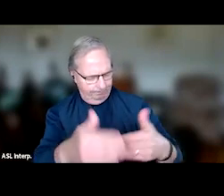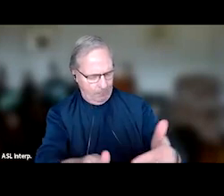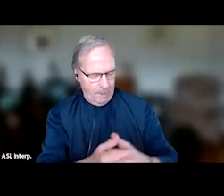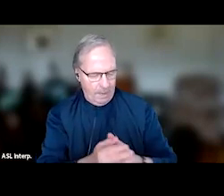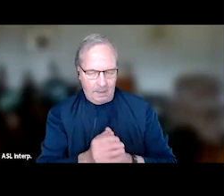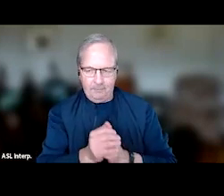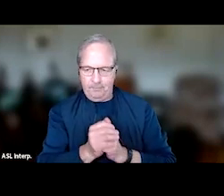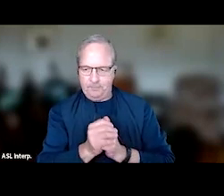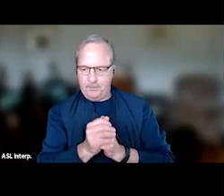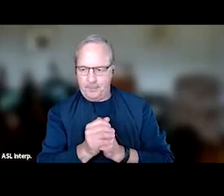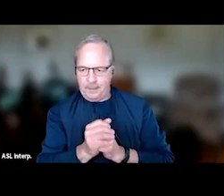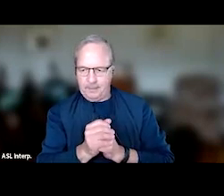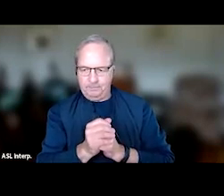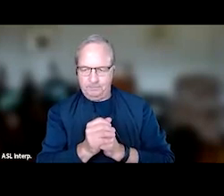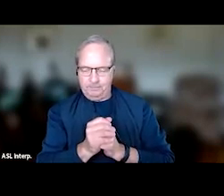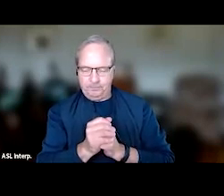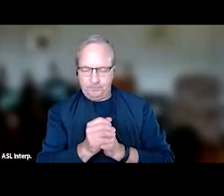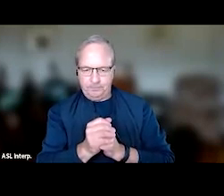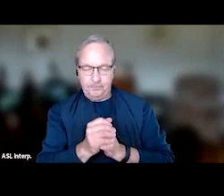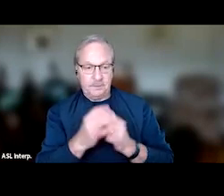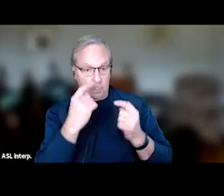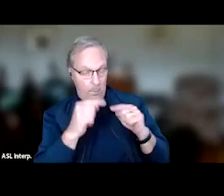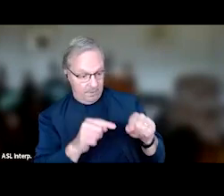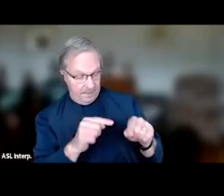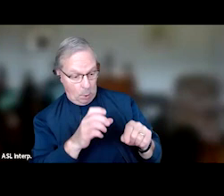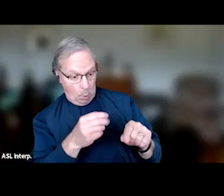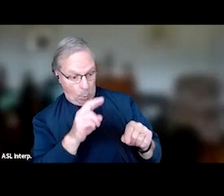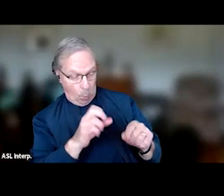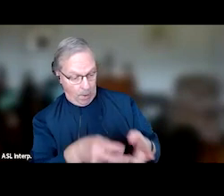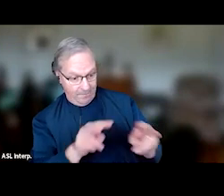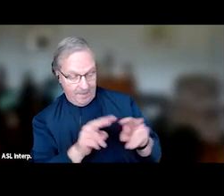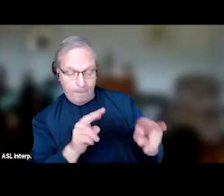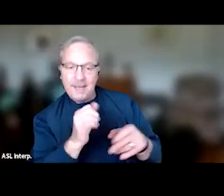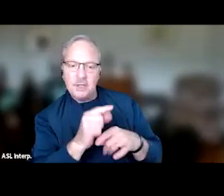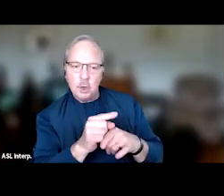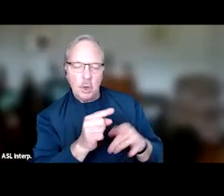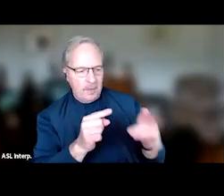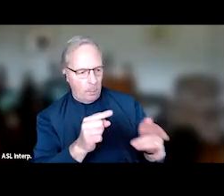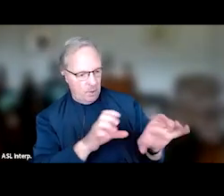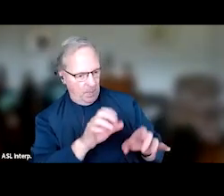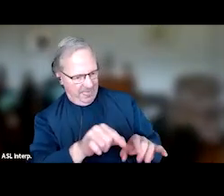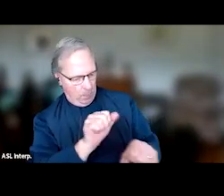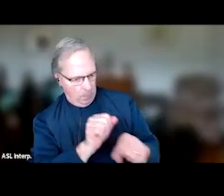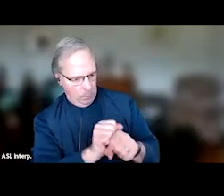But we wanna center these core values to make sure that we're carrying out this work in a way that is impactful,